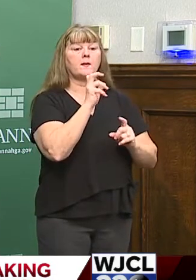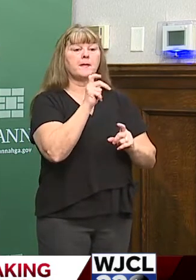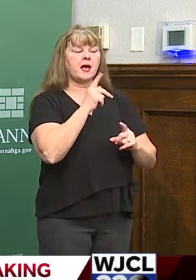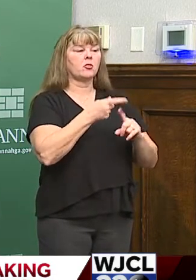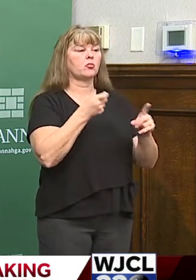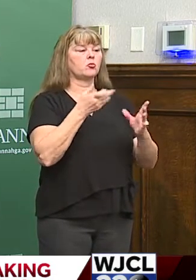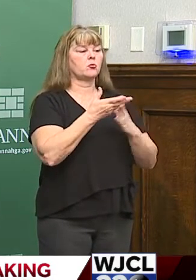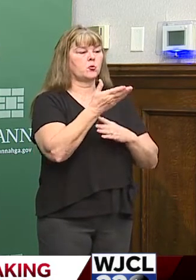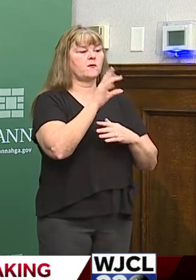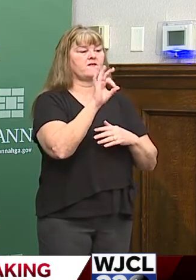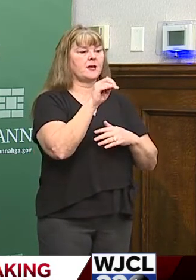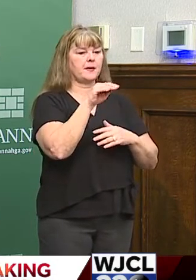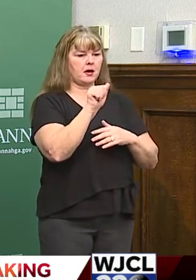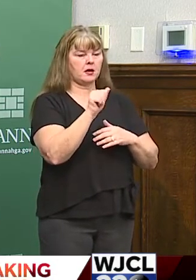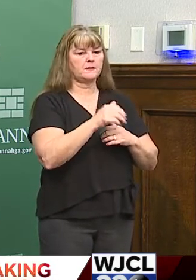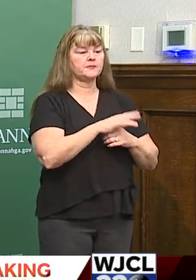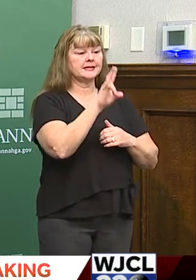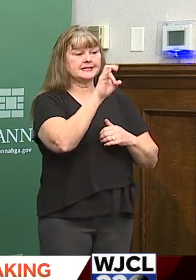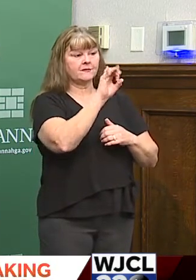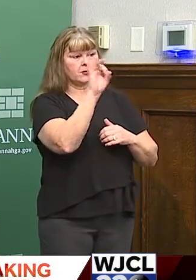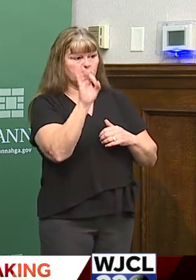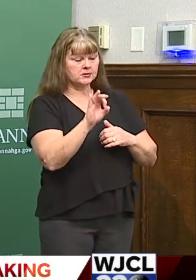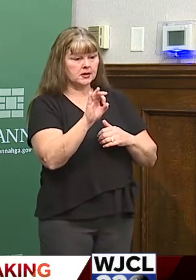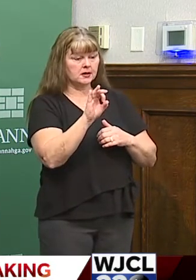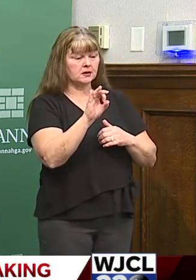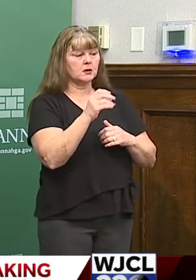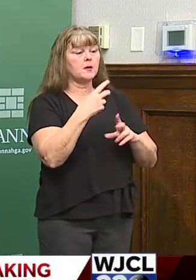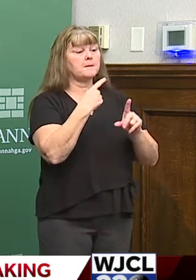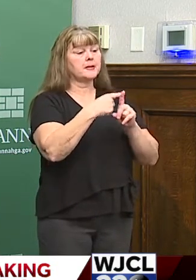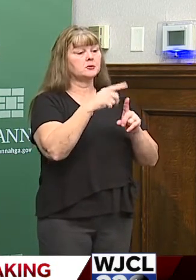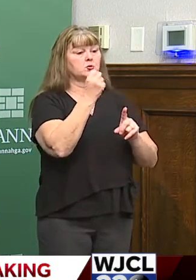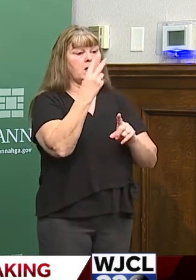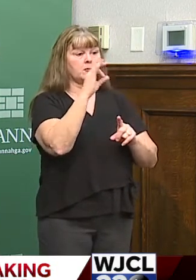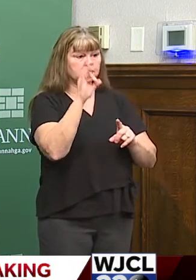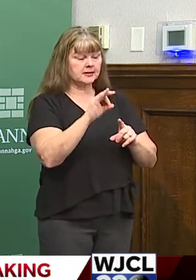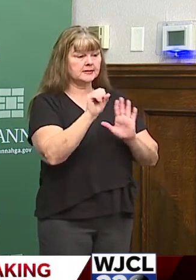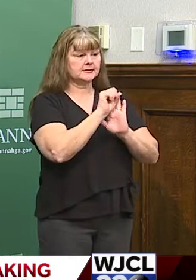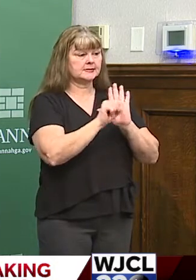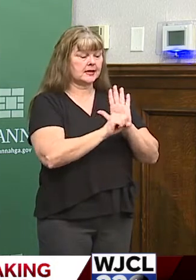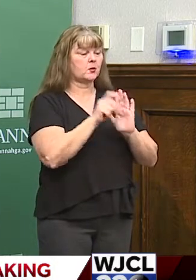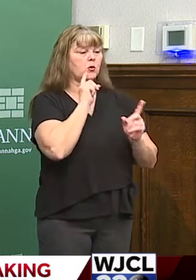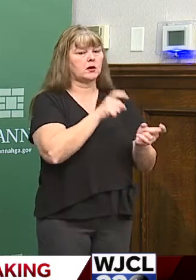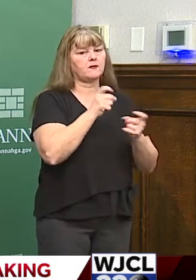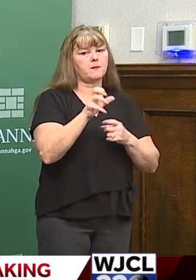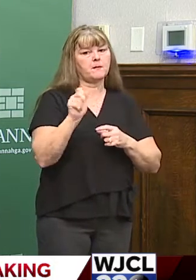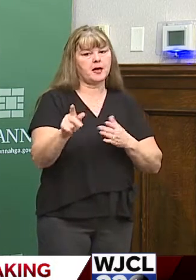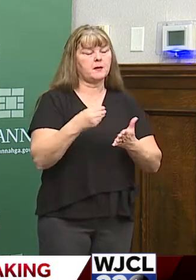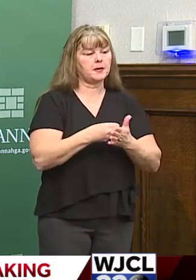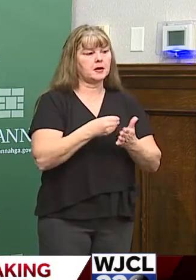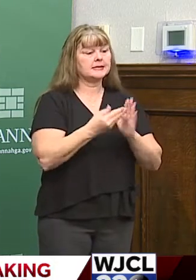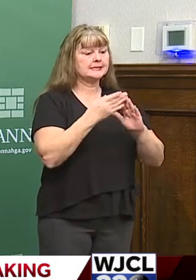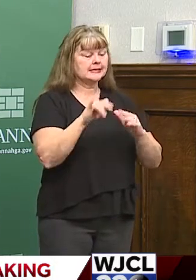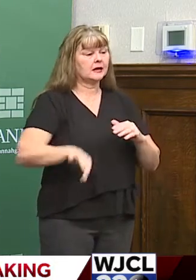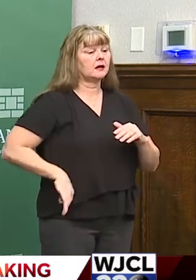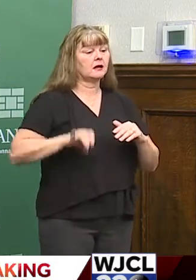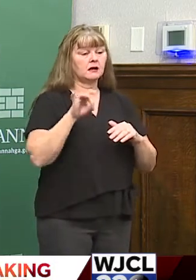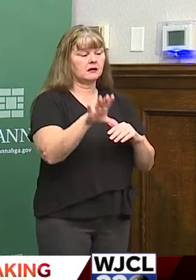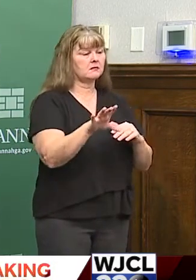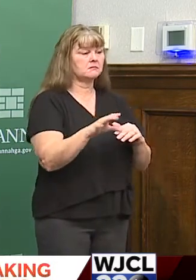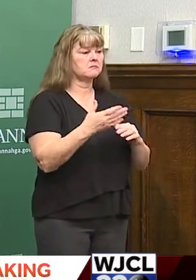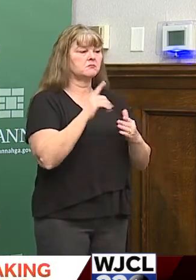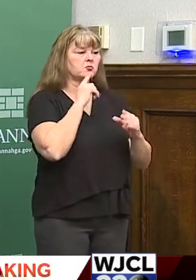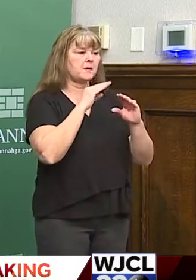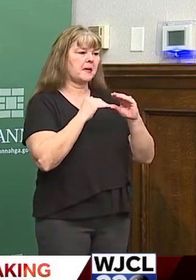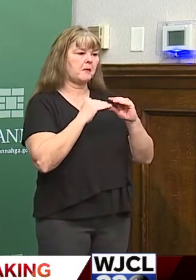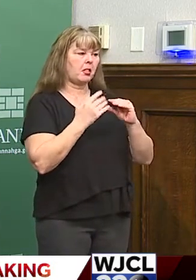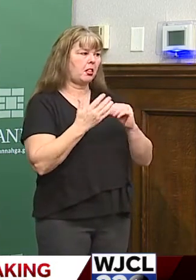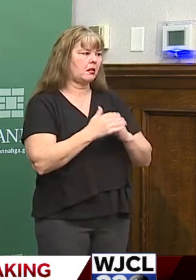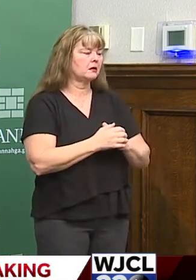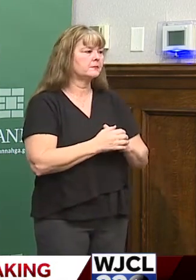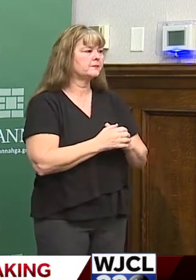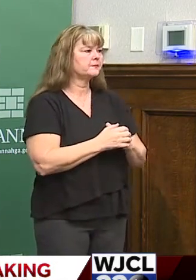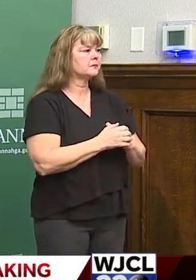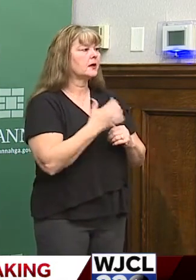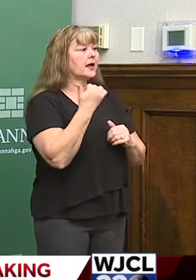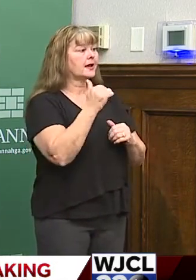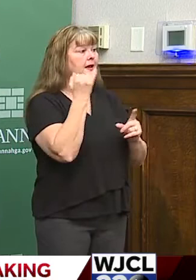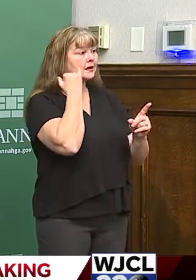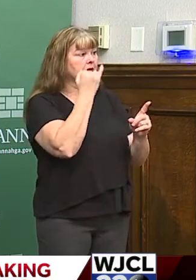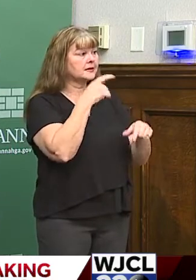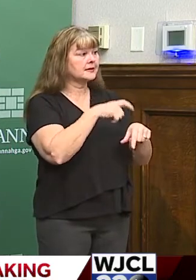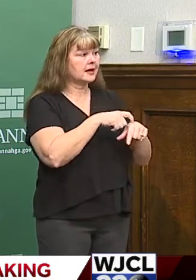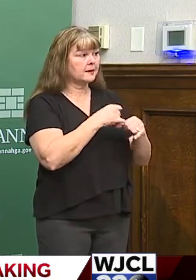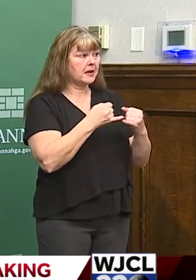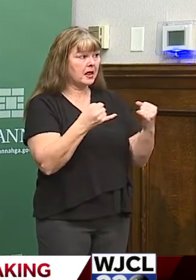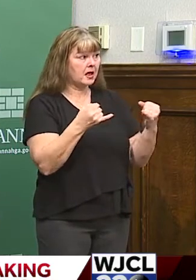WE'RE TRYING TO GET TO A MENU AT A AFFORDABLE PRICE AND WILL BE REIMBURSED BY FEMA AND THE 12% THE CITY WILL PROVIDE.